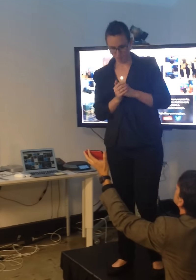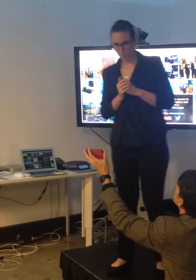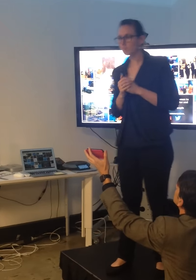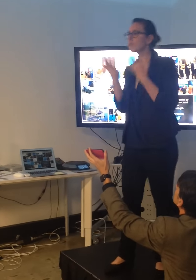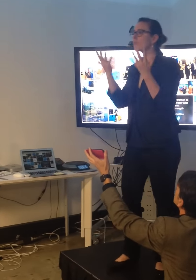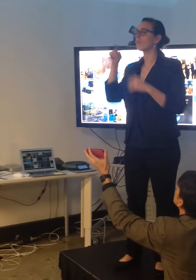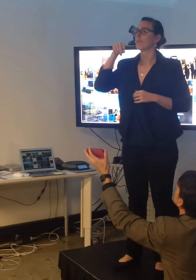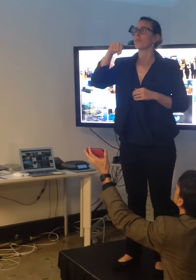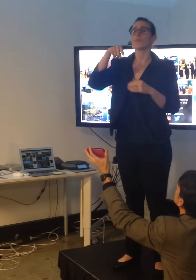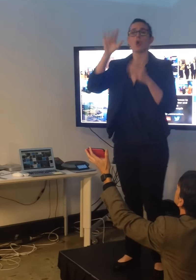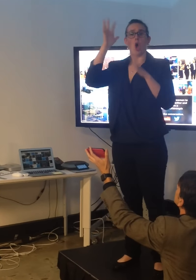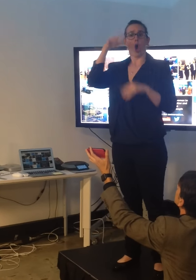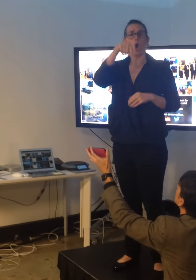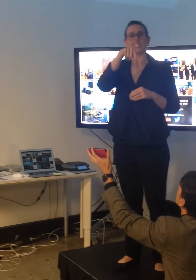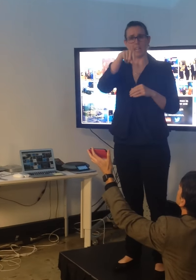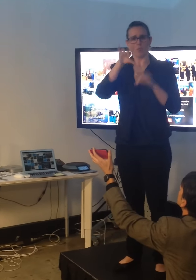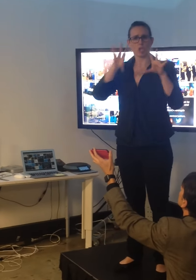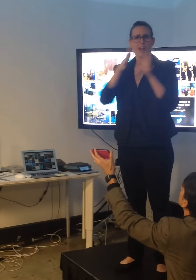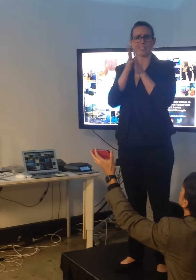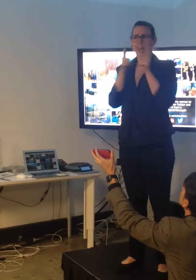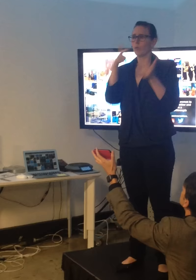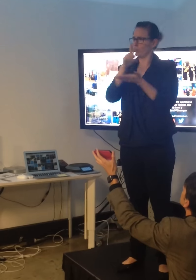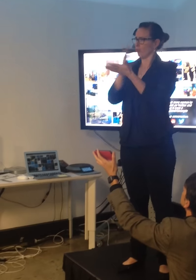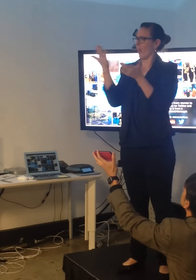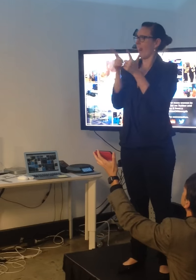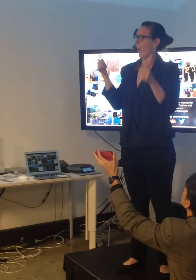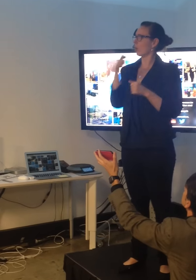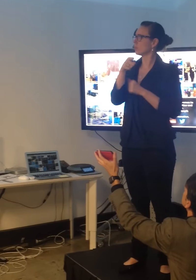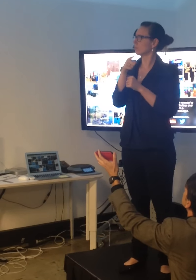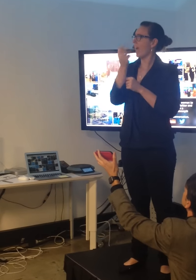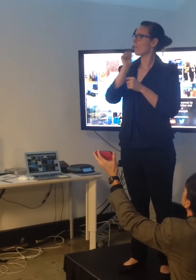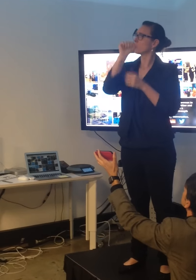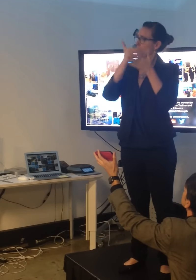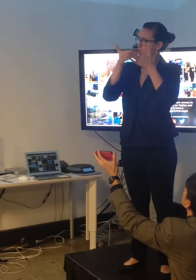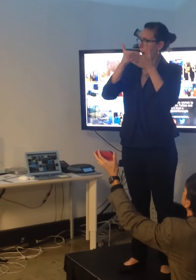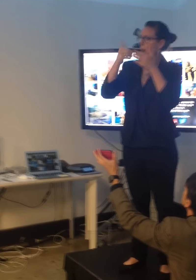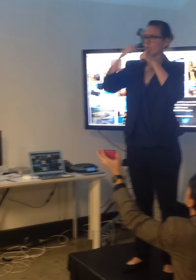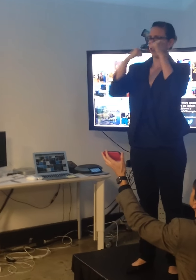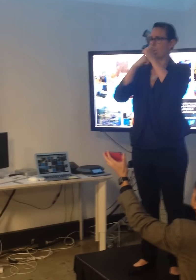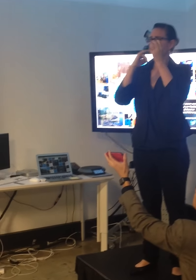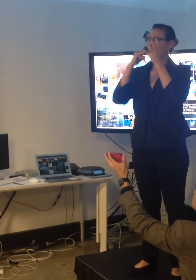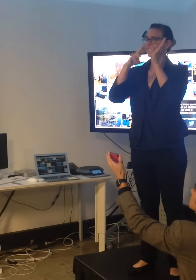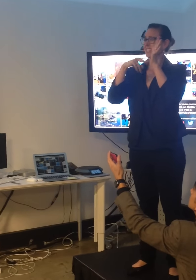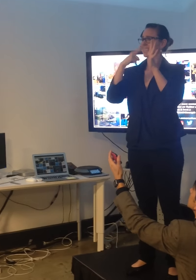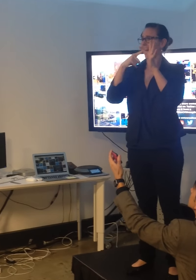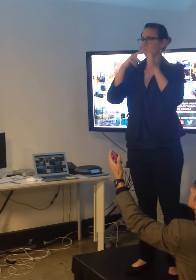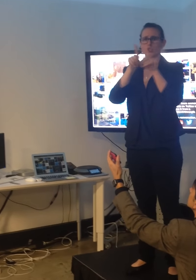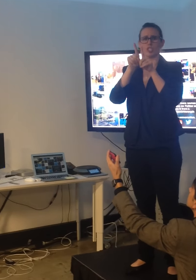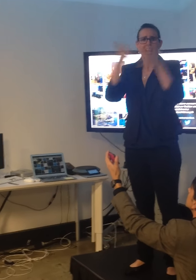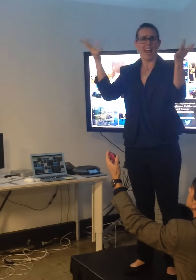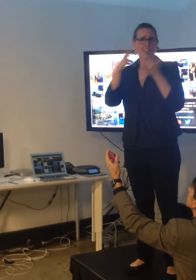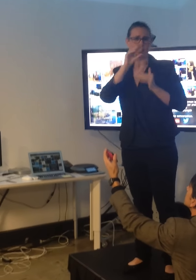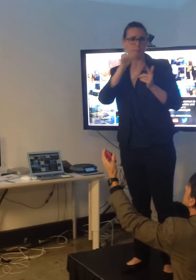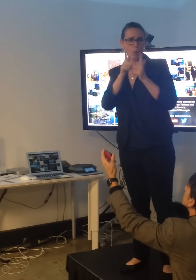Australian Sign Language is my first language. Auslan, Australian Sign Language, is a real language. It has its own grammar, its own structure, its own syntax,